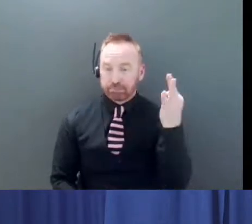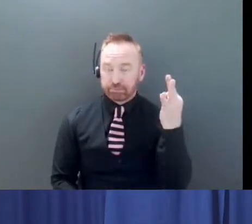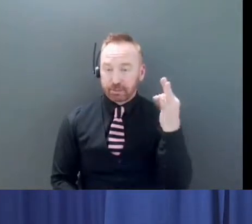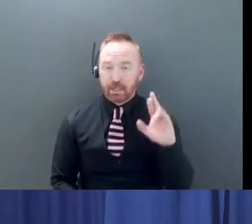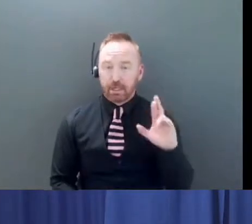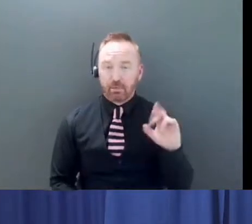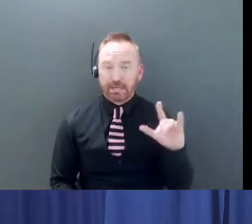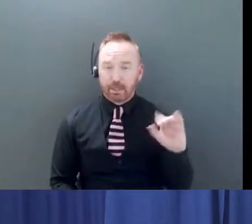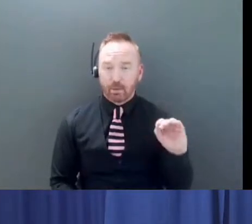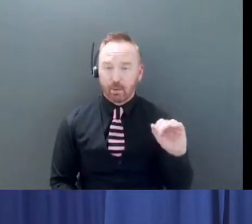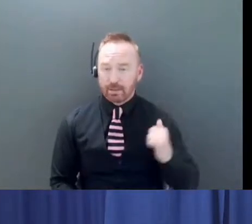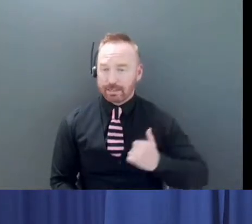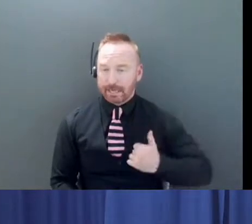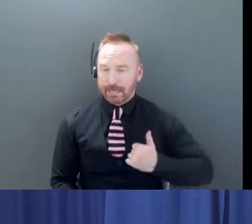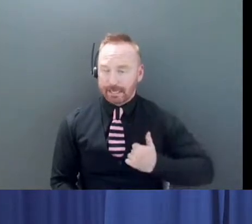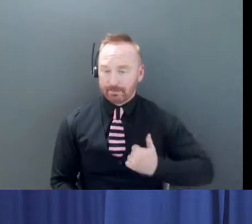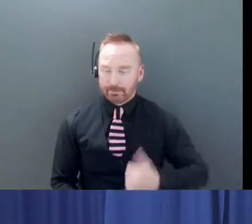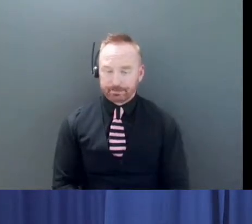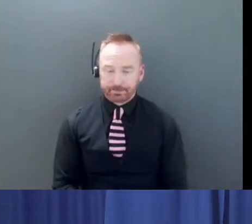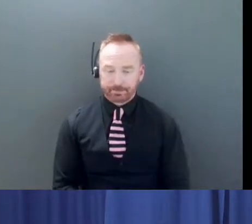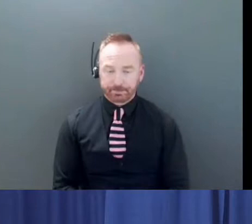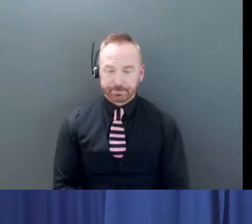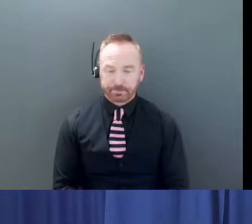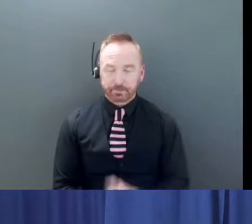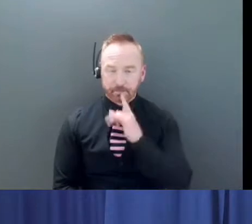(Speaking French).